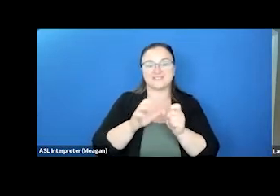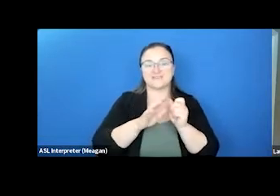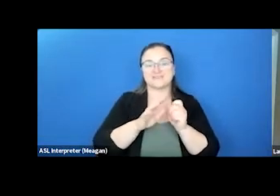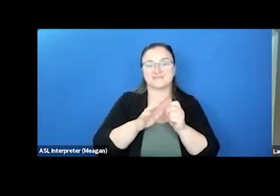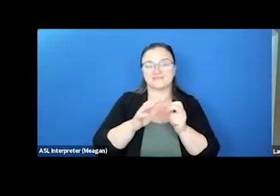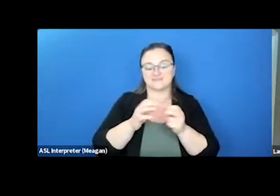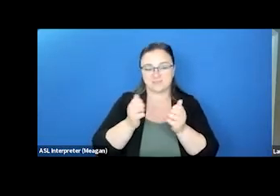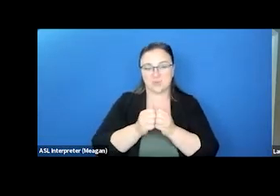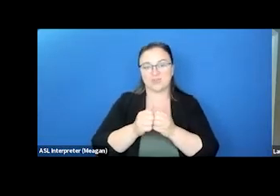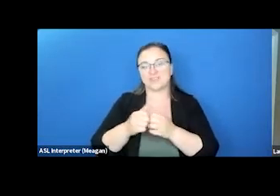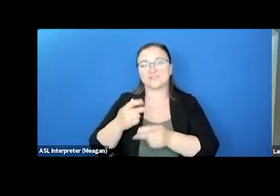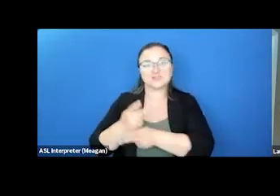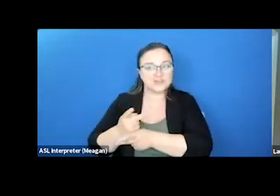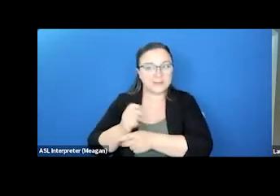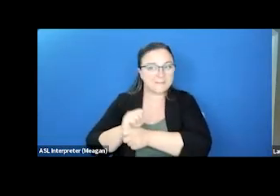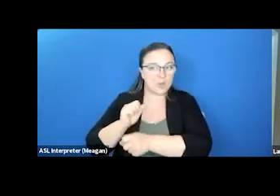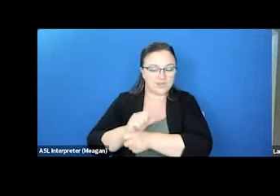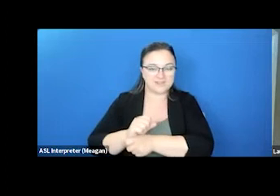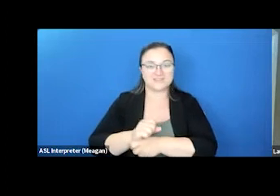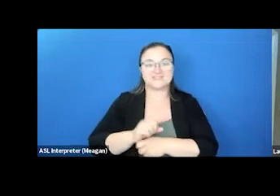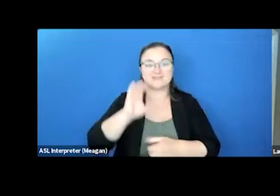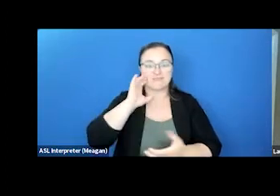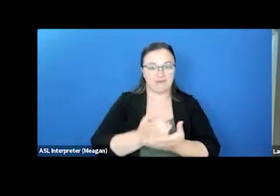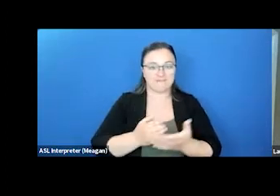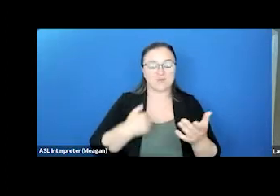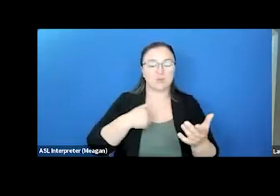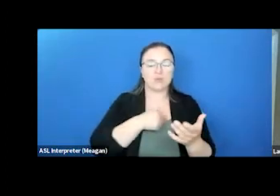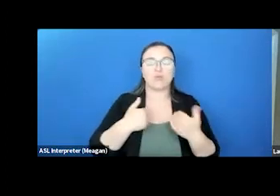We really wanted to have something that highlighted some